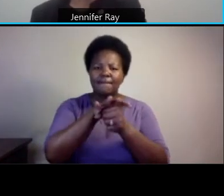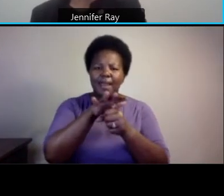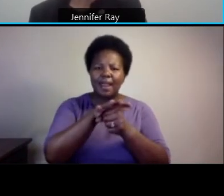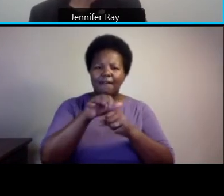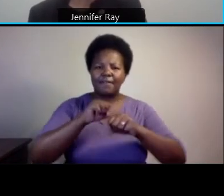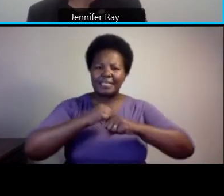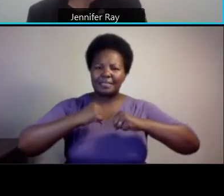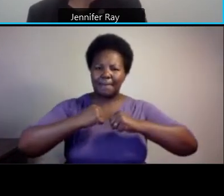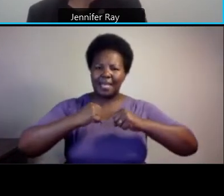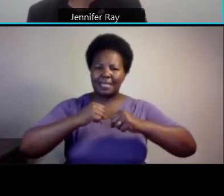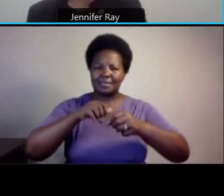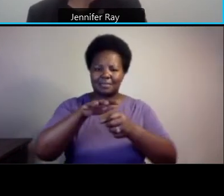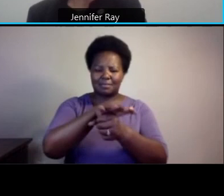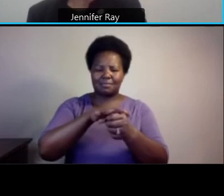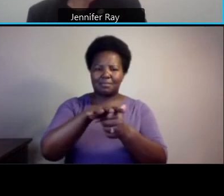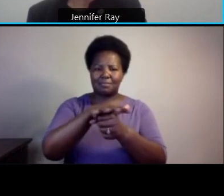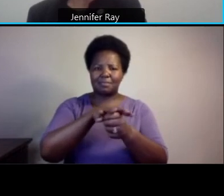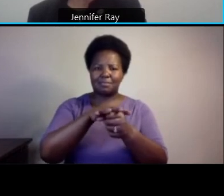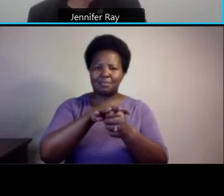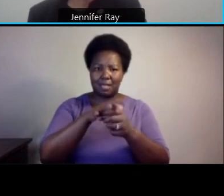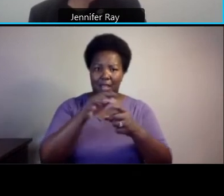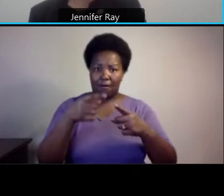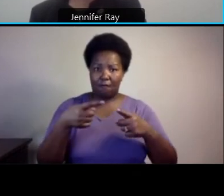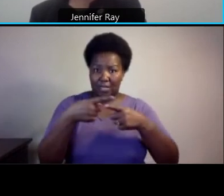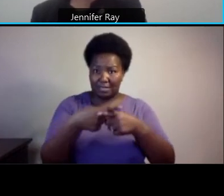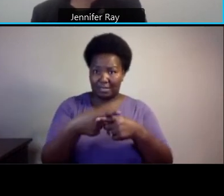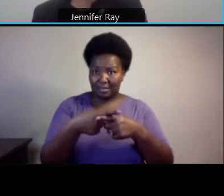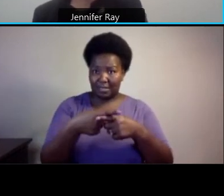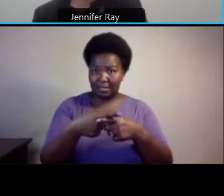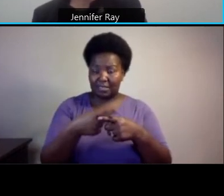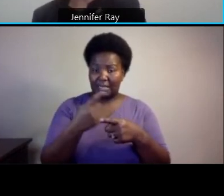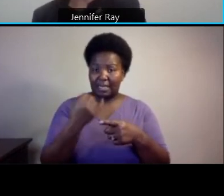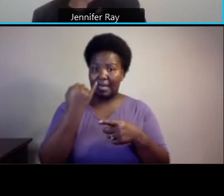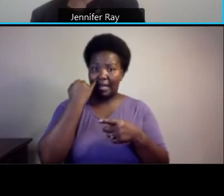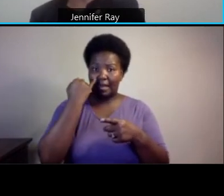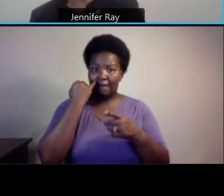and would there have been enough space if there were fewer lanes for cars